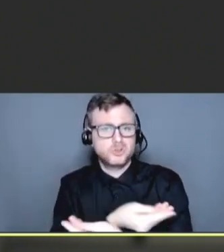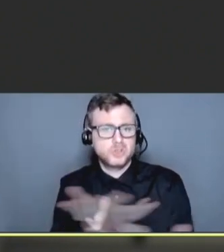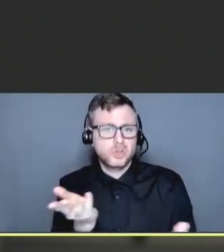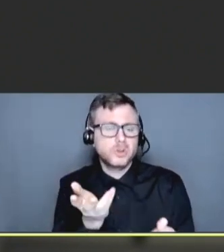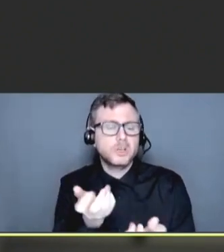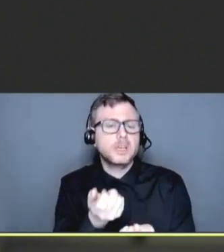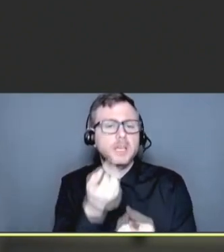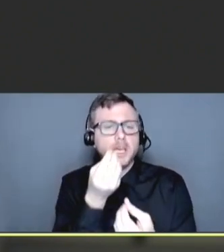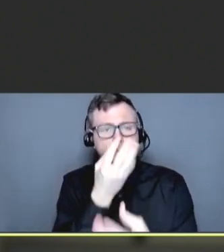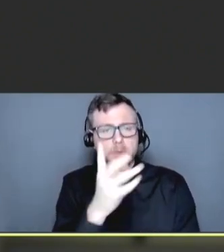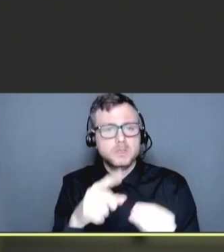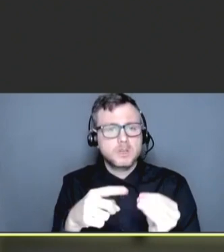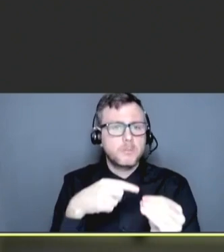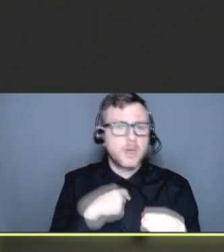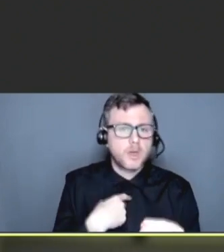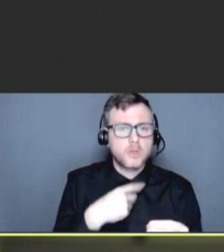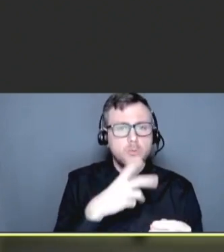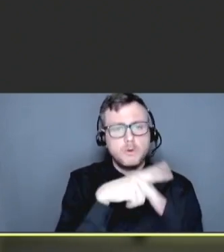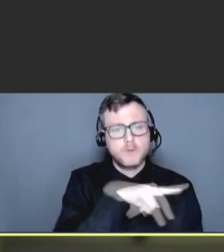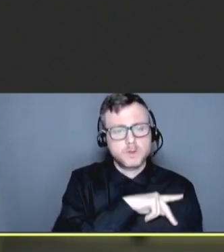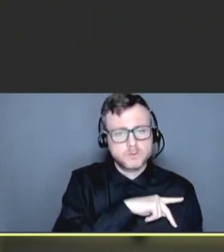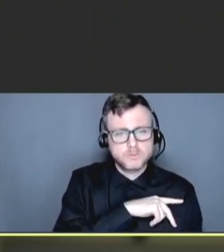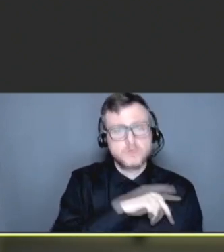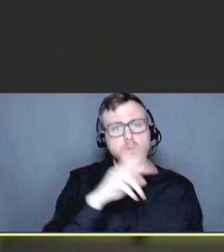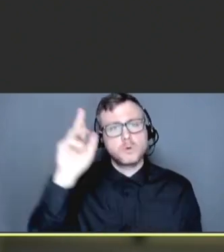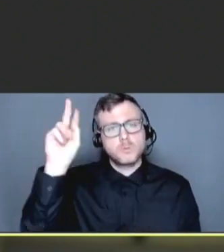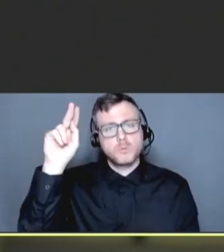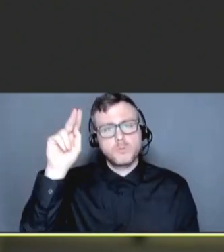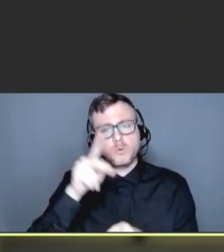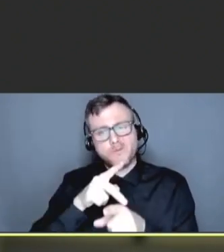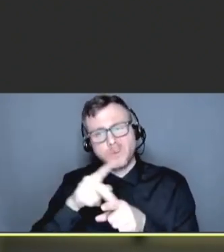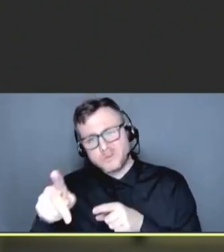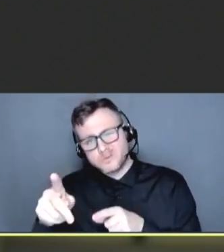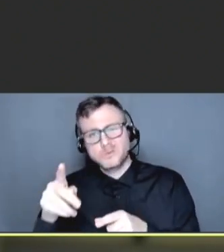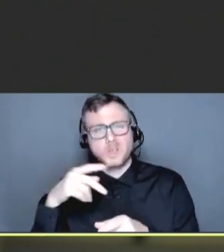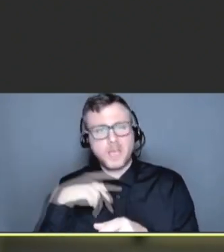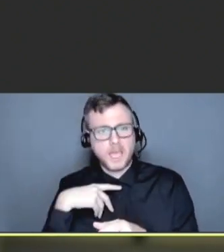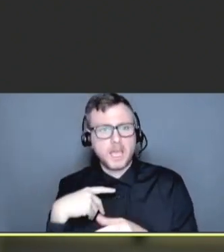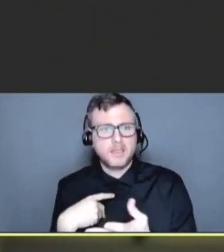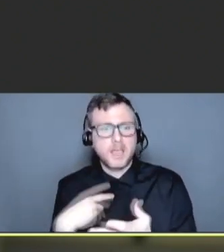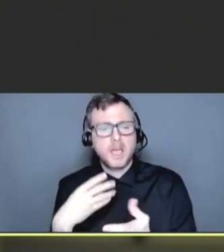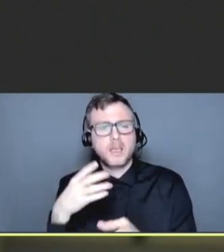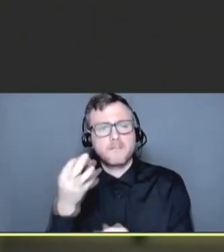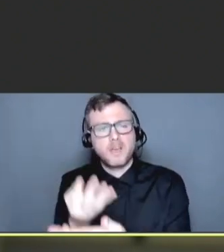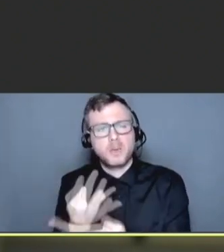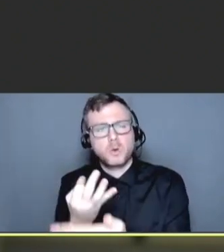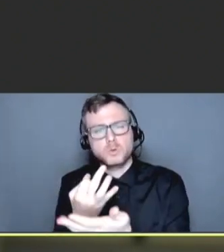and financial interests. Each voting member's financial interest and outside affiliation has